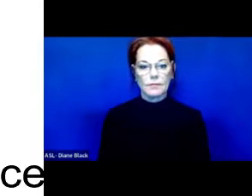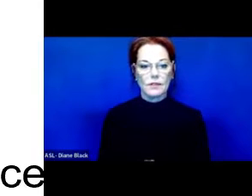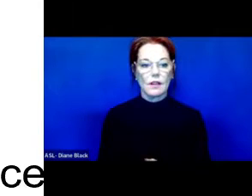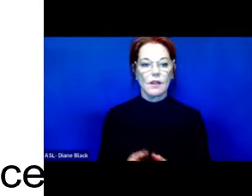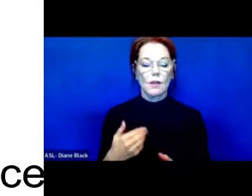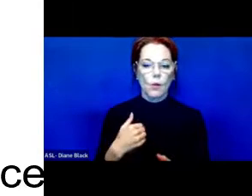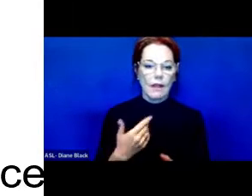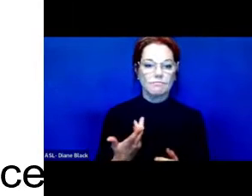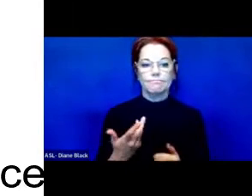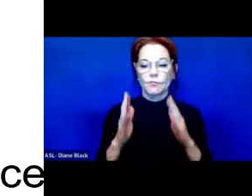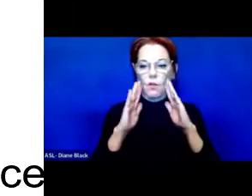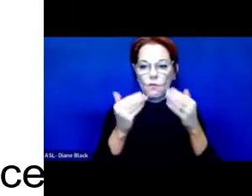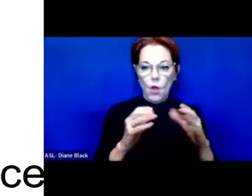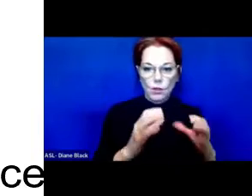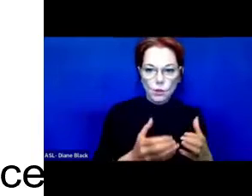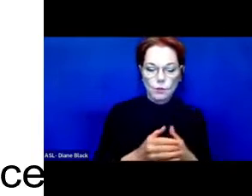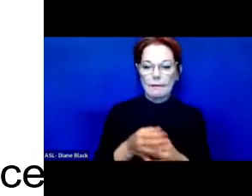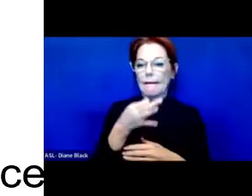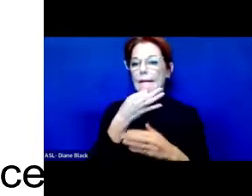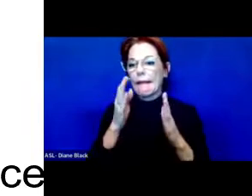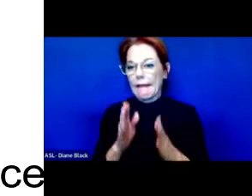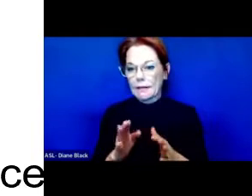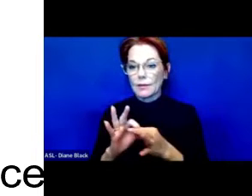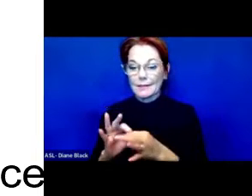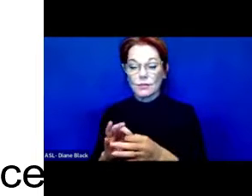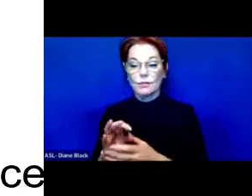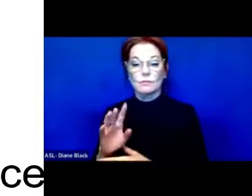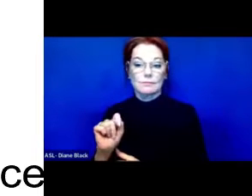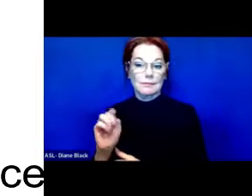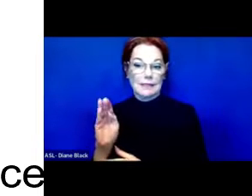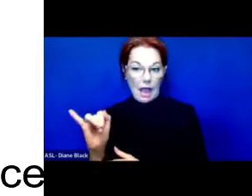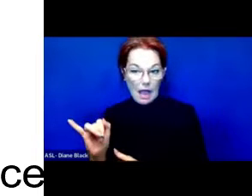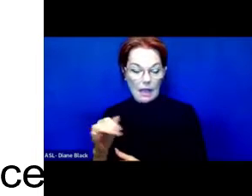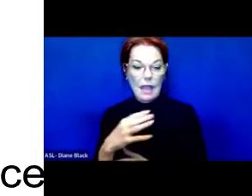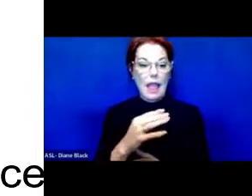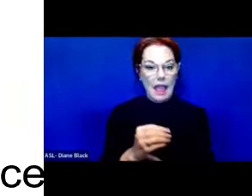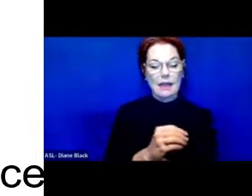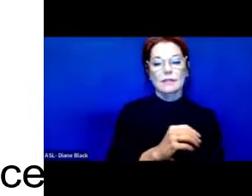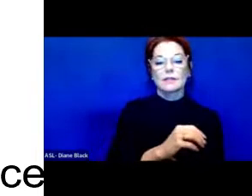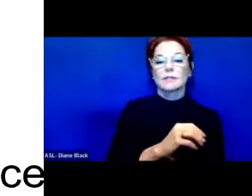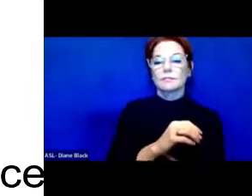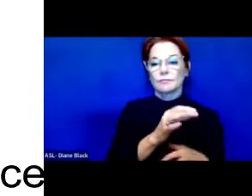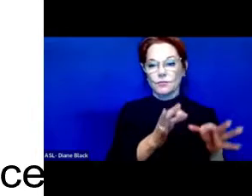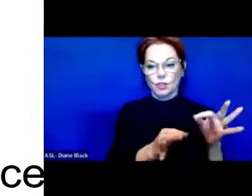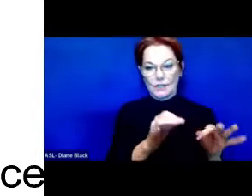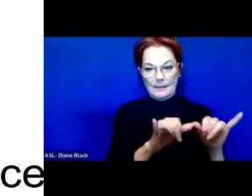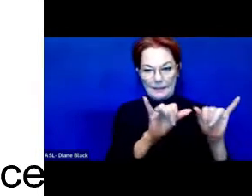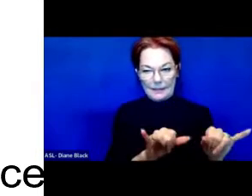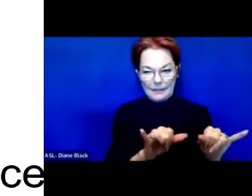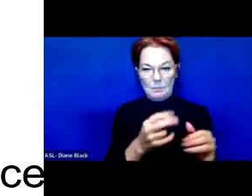interviews with experts on the brain injury side as well as the justice system side to really figure out what could what we could do in terms of